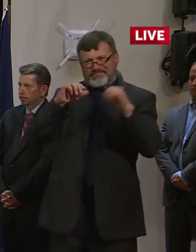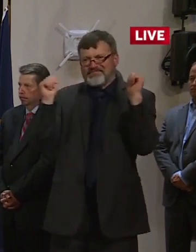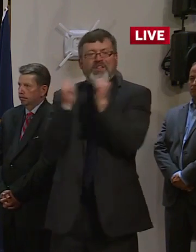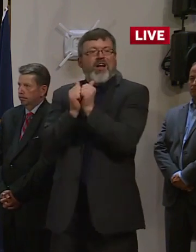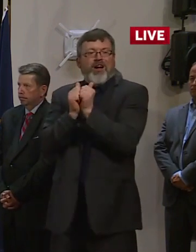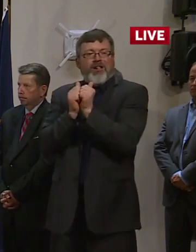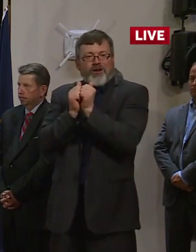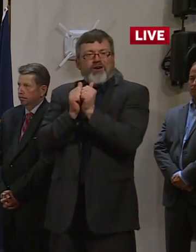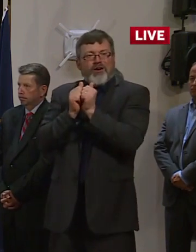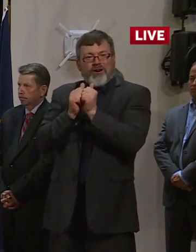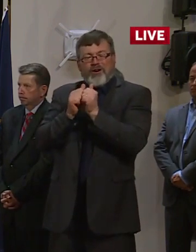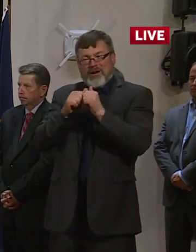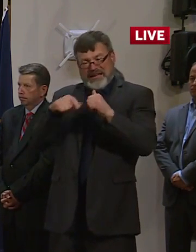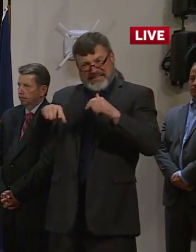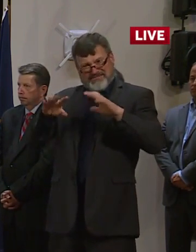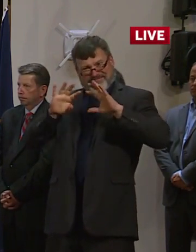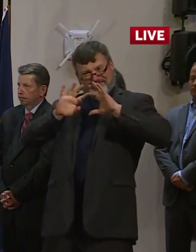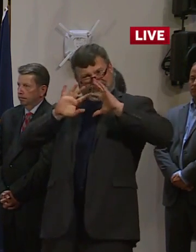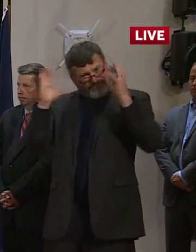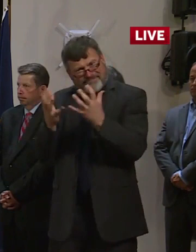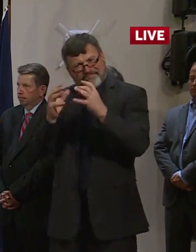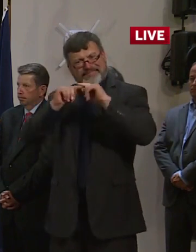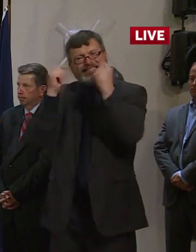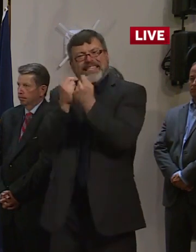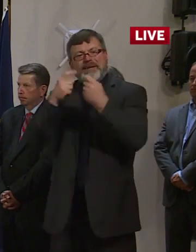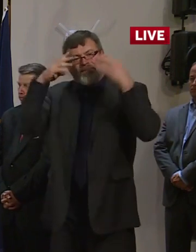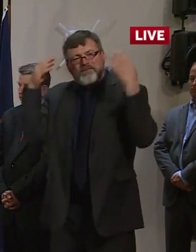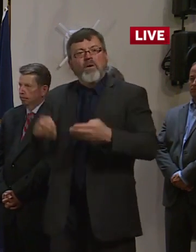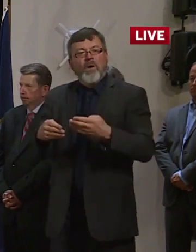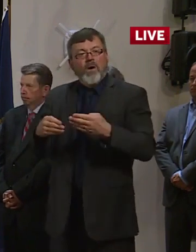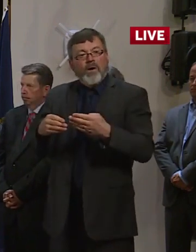THEY HAVE BEEN ESSENTIAL TO KEEPING ALL OF THIS TOGETHER AND